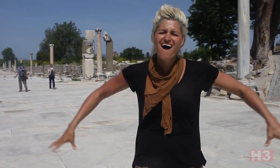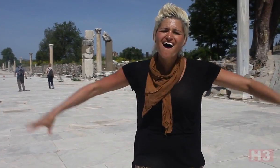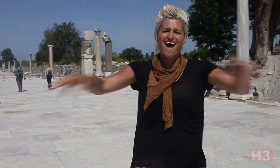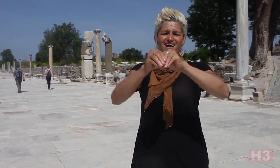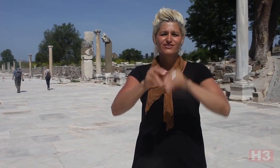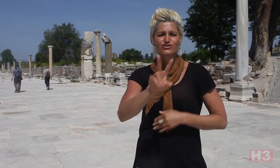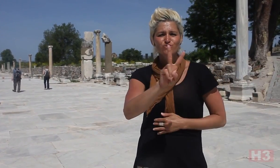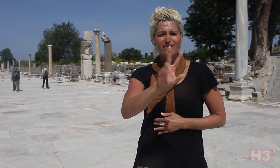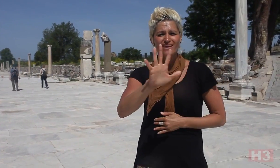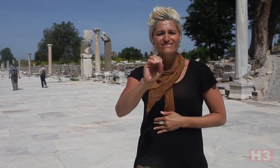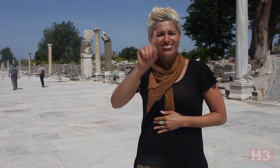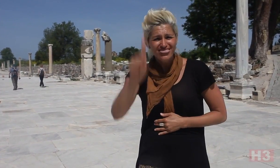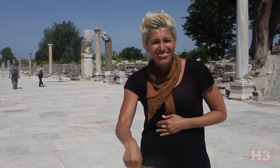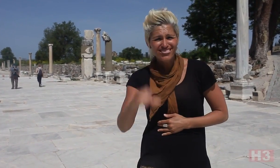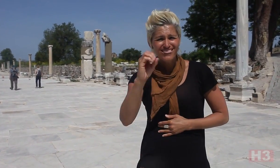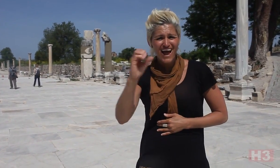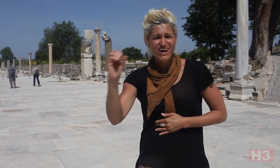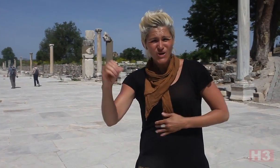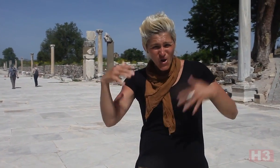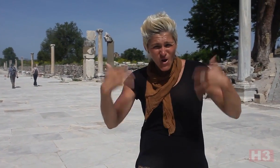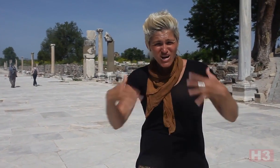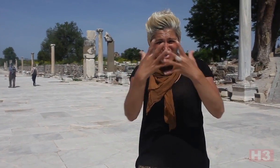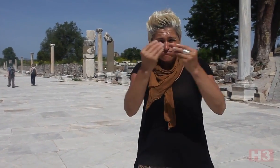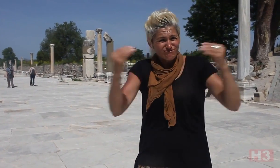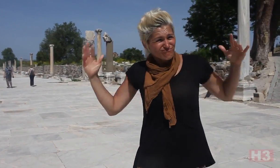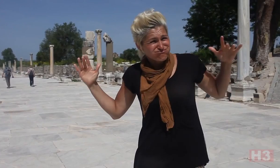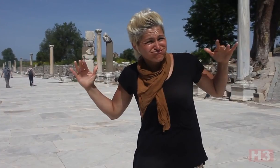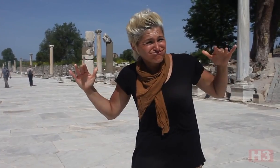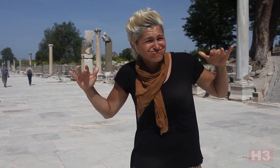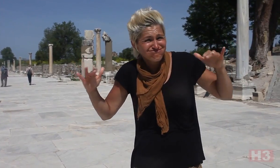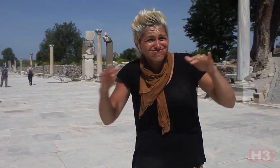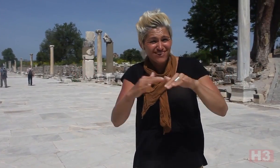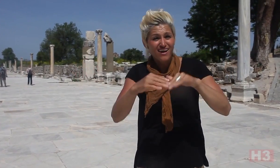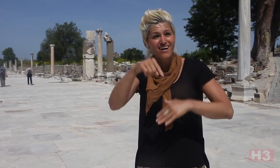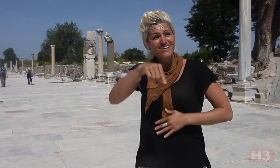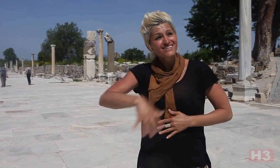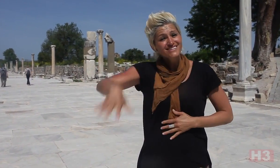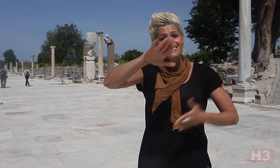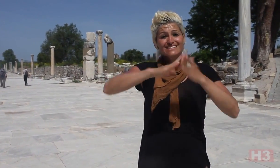When it was finished, people stayed to live here. A total of 250,000 people were residents. That was a lot of people.